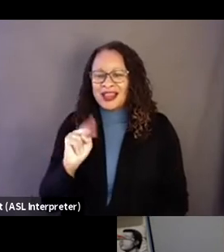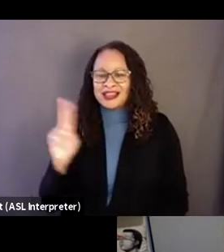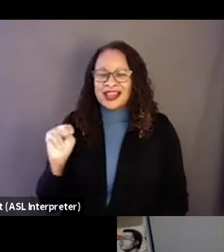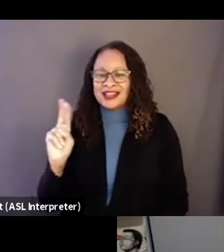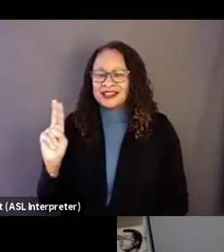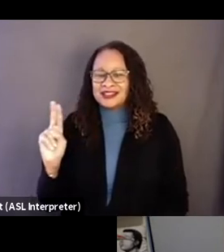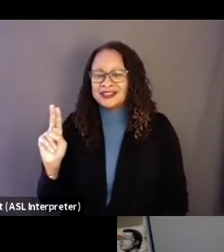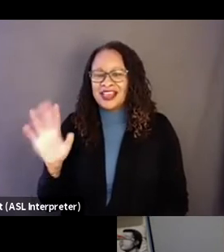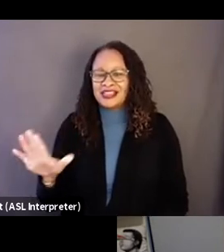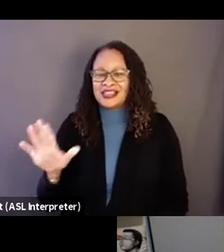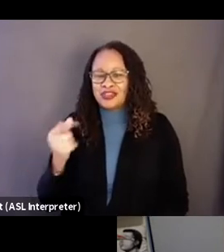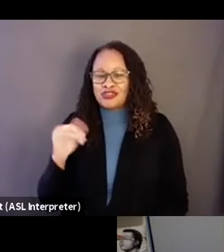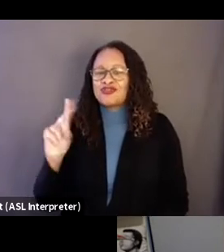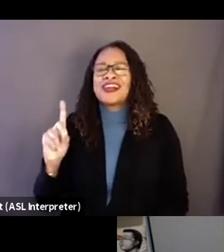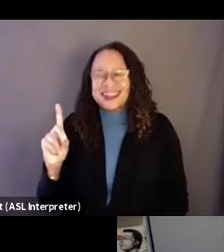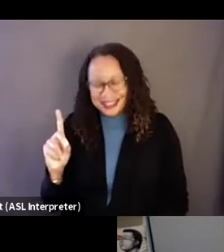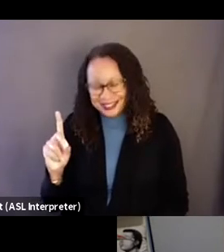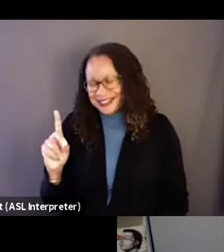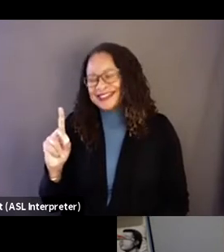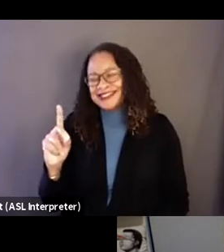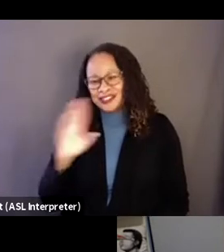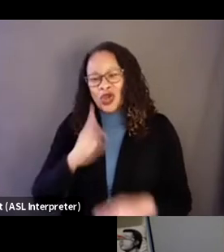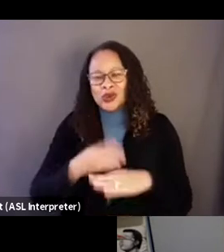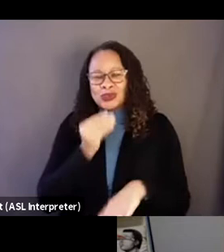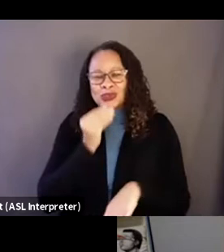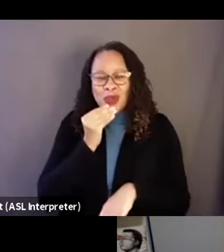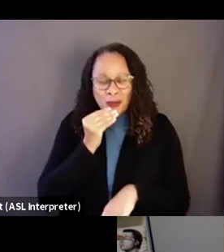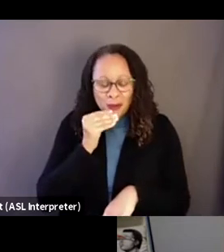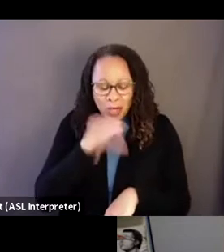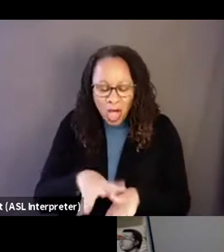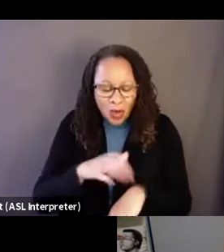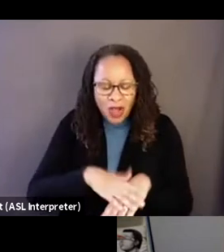to blow on her food so she won't burn herself.